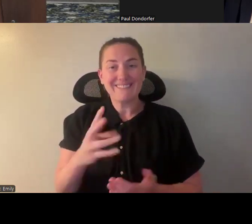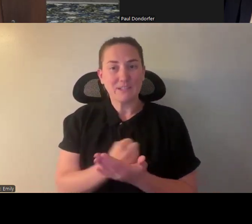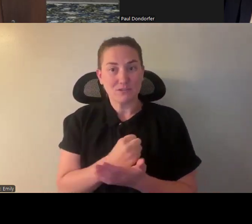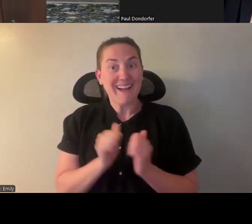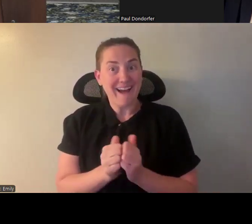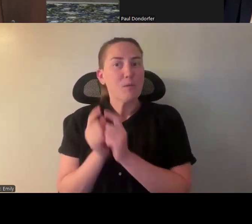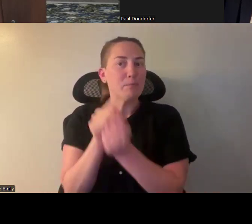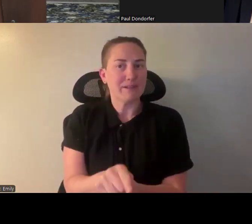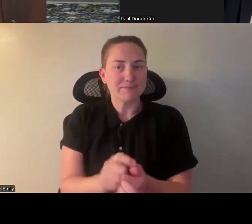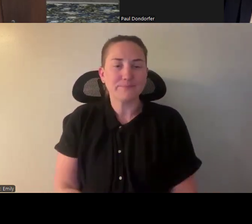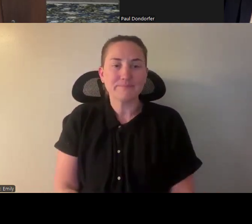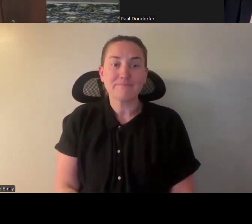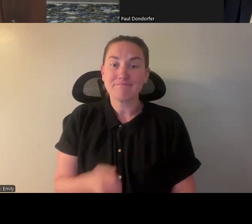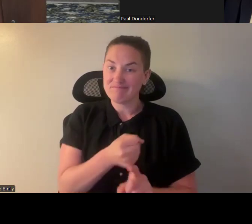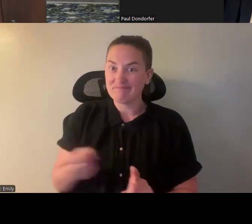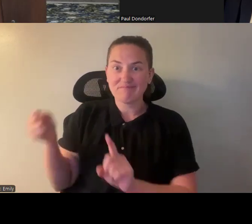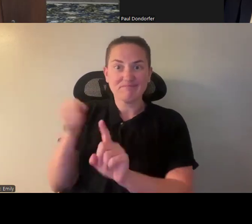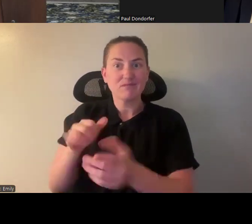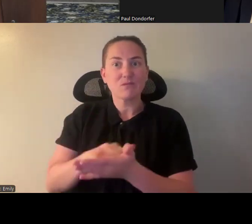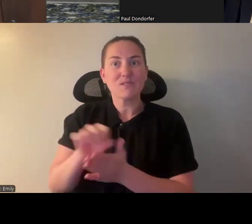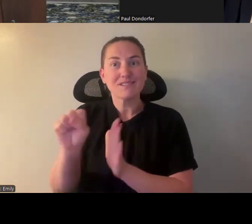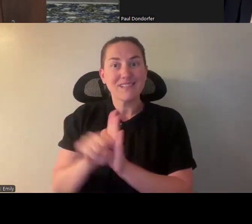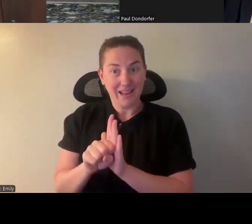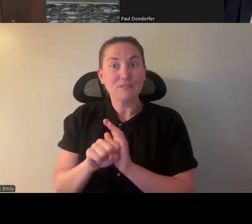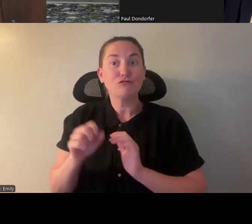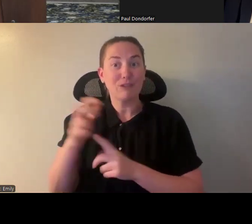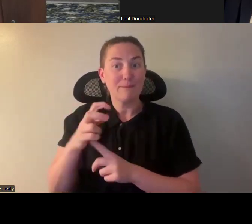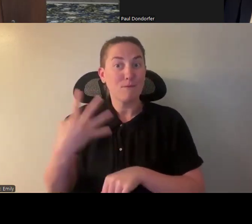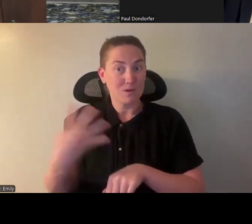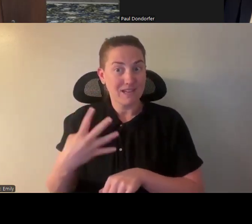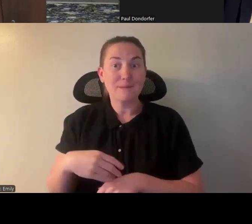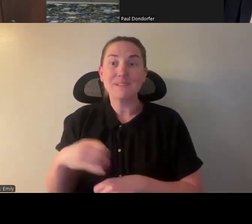has placed in the New York State Championships four times been a finalist twice and was crowned